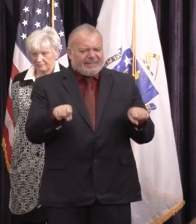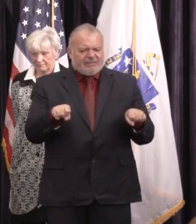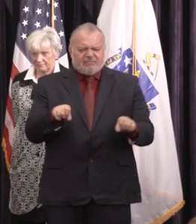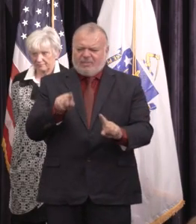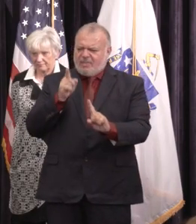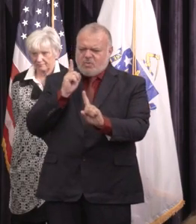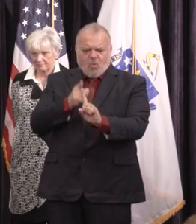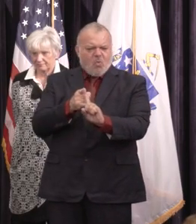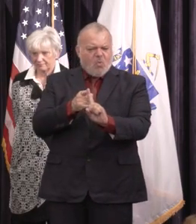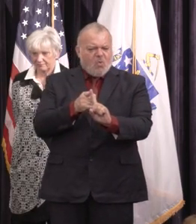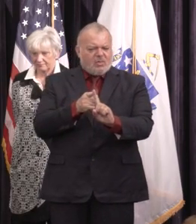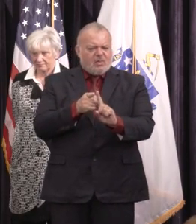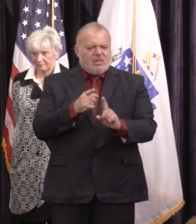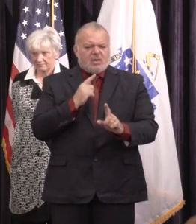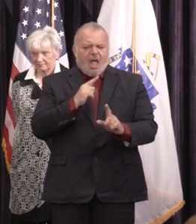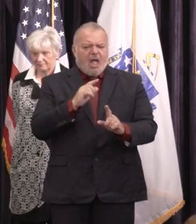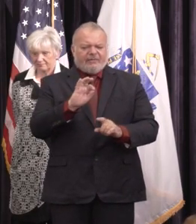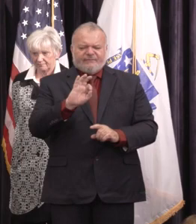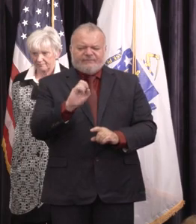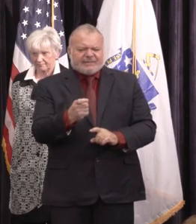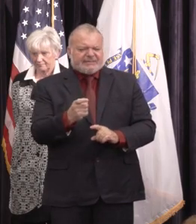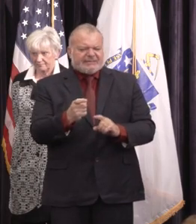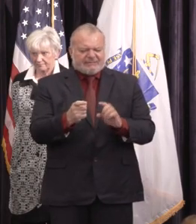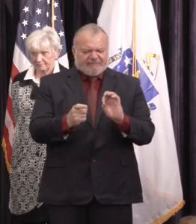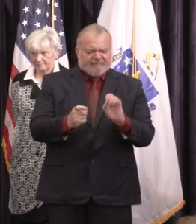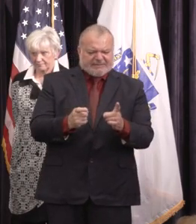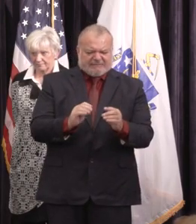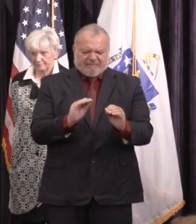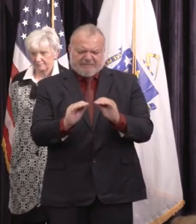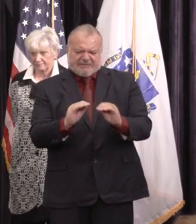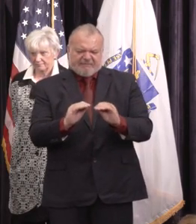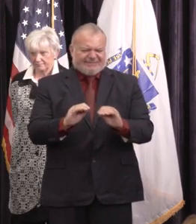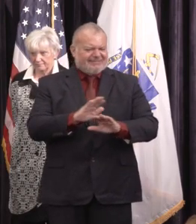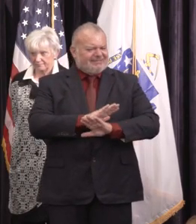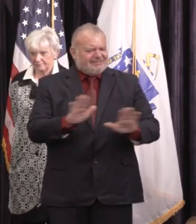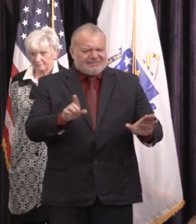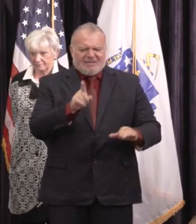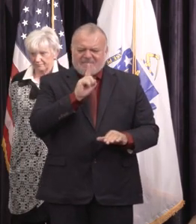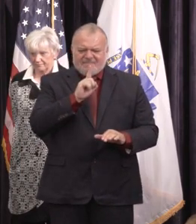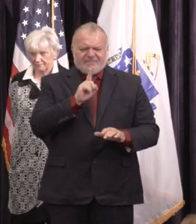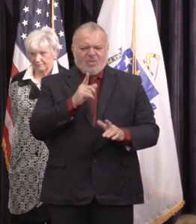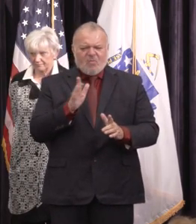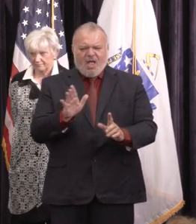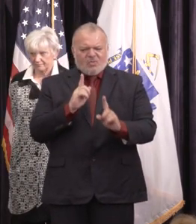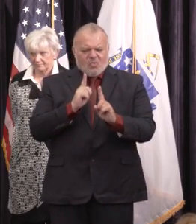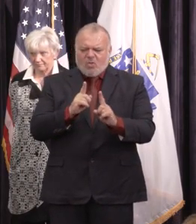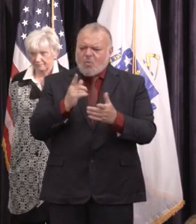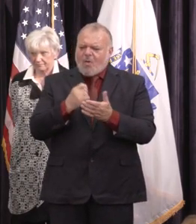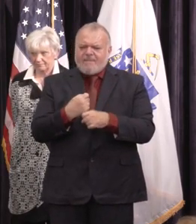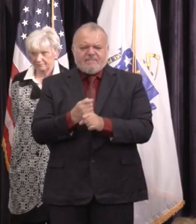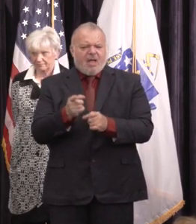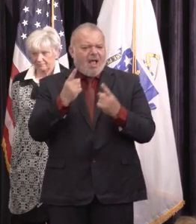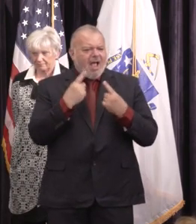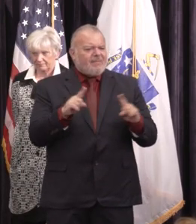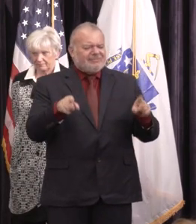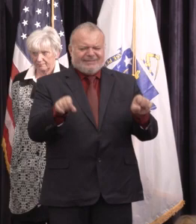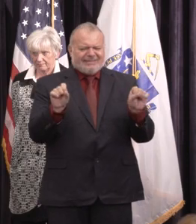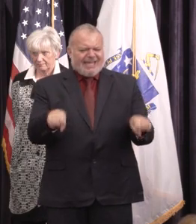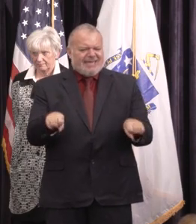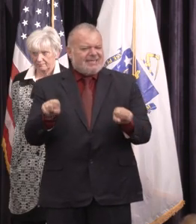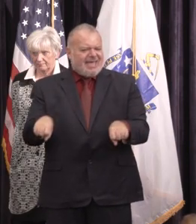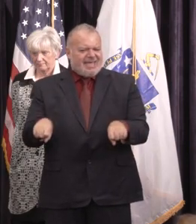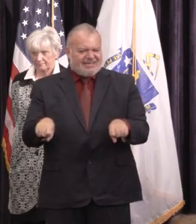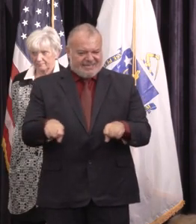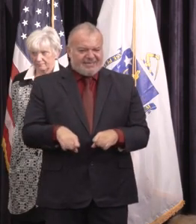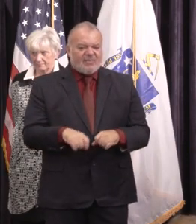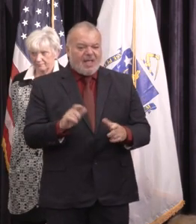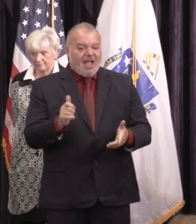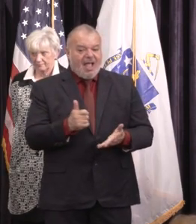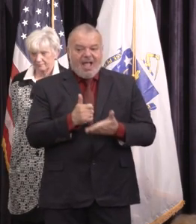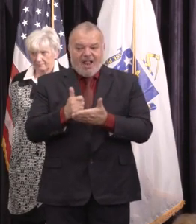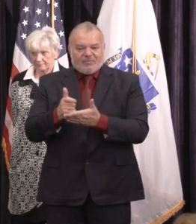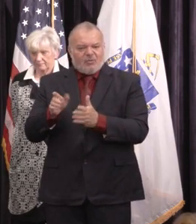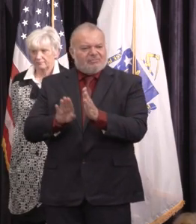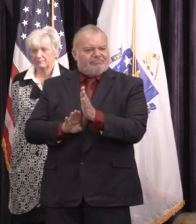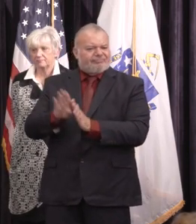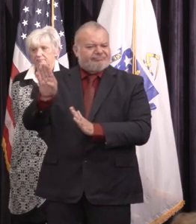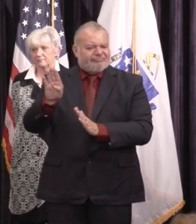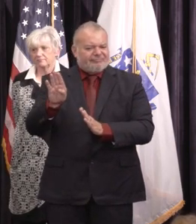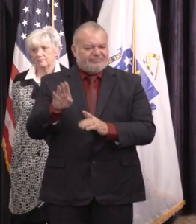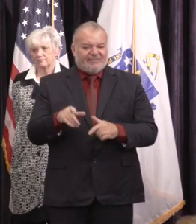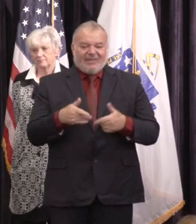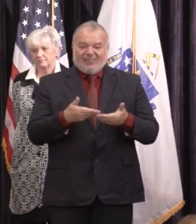another leap forward. Leaps come from leadership that hears, sees people, recognizes, understands,